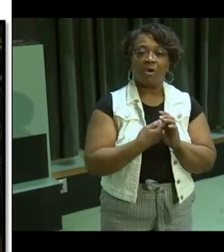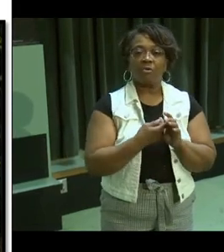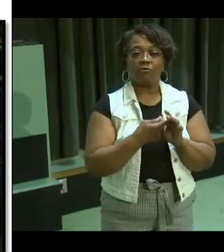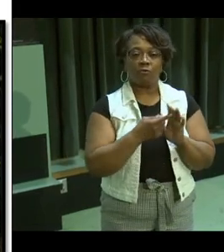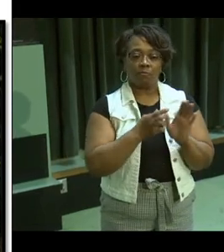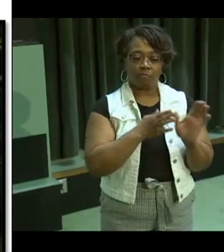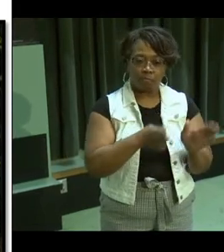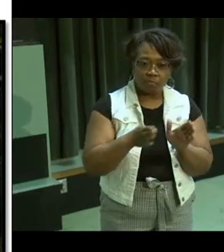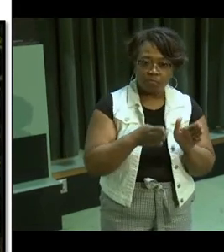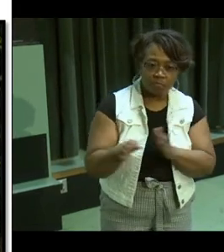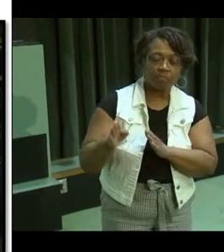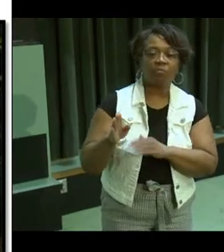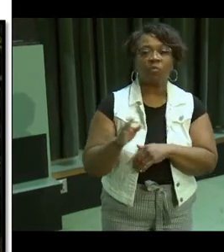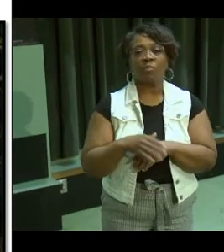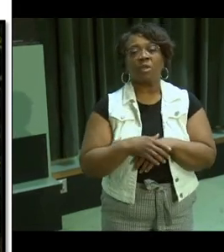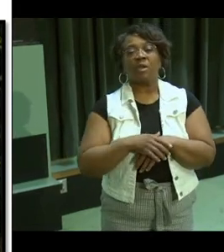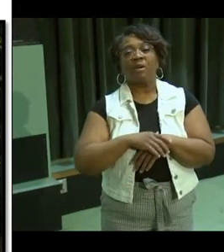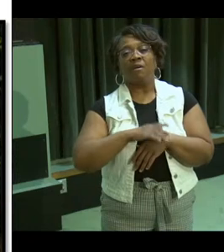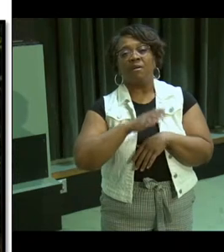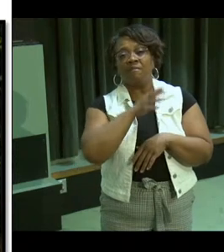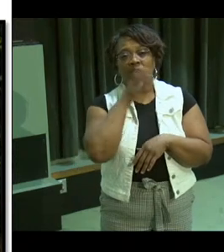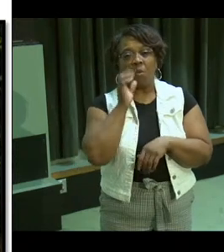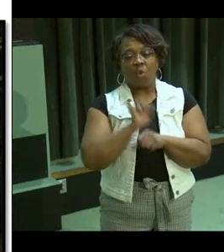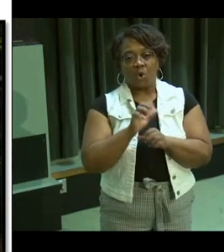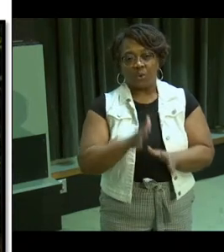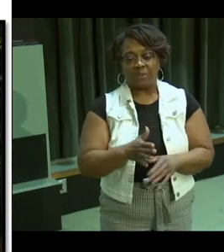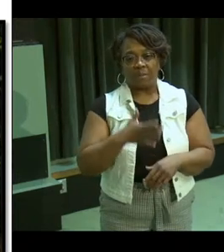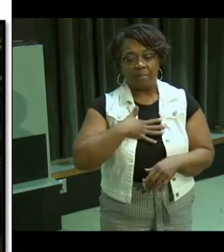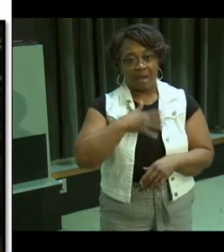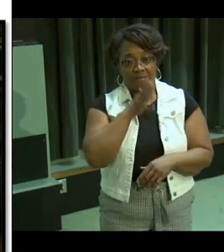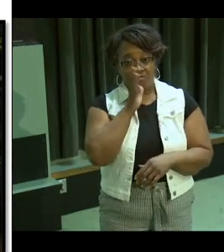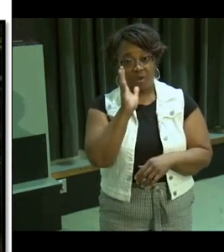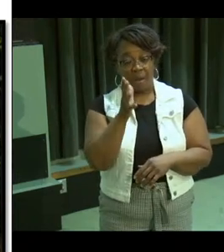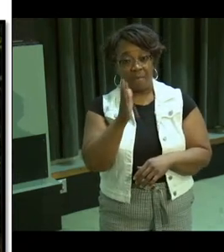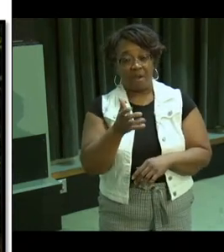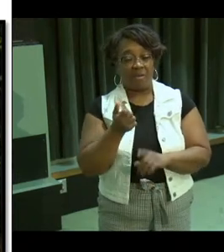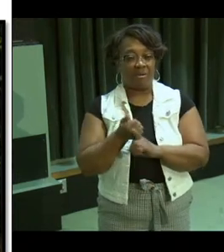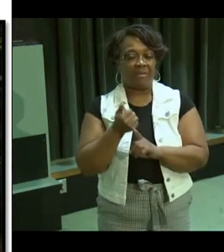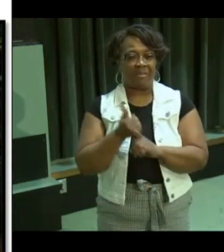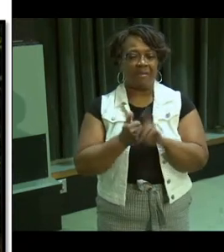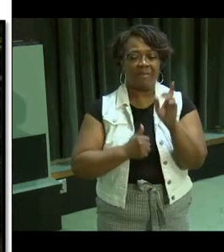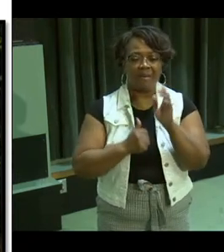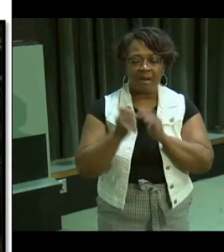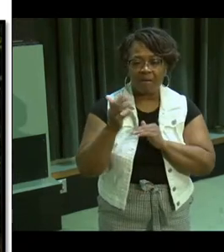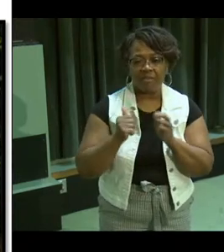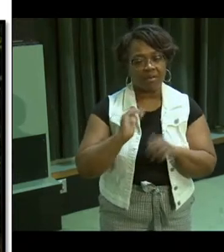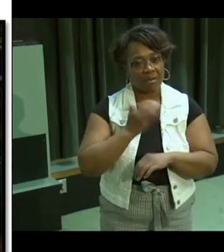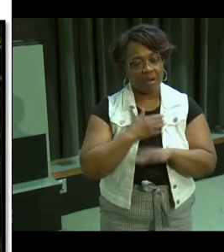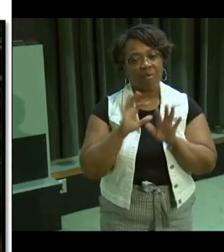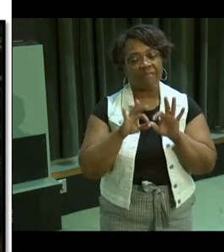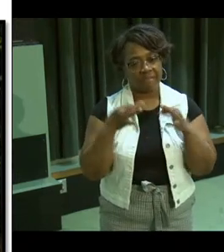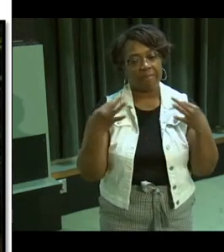to organize farm workers, it was